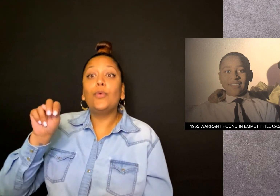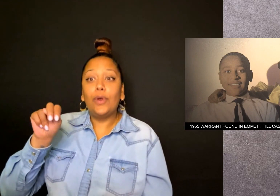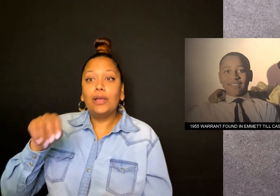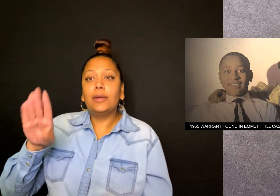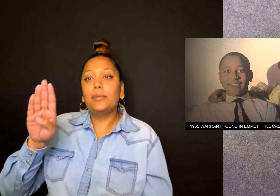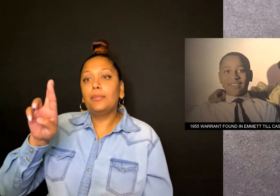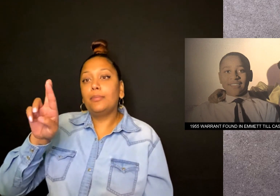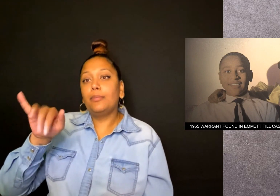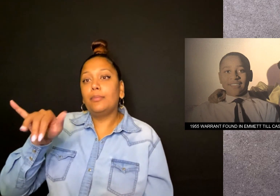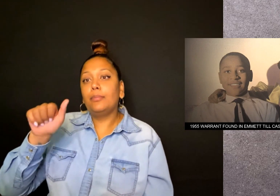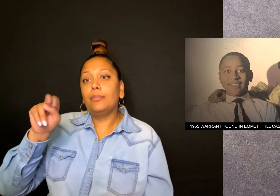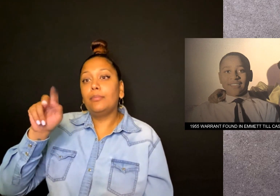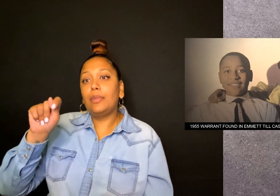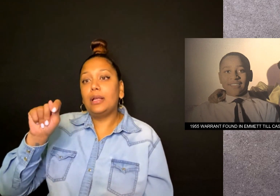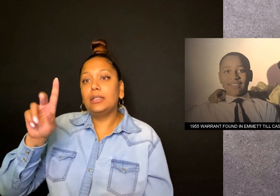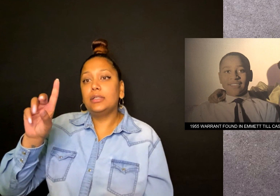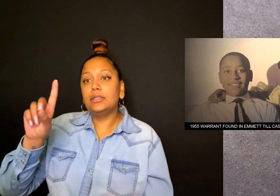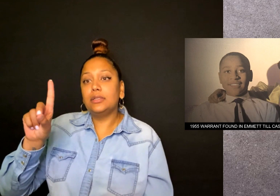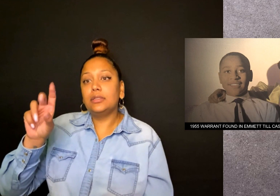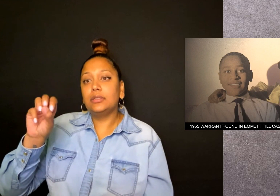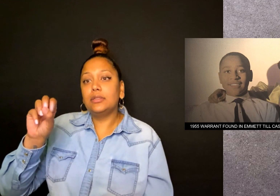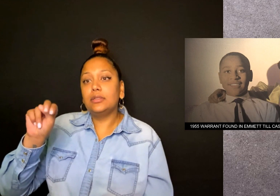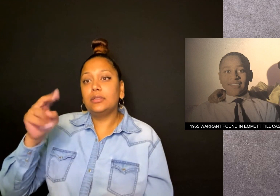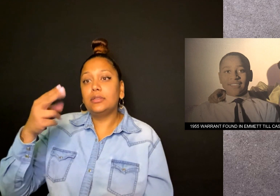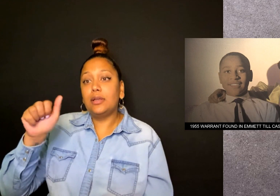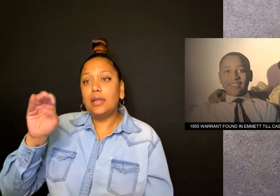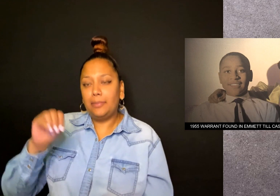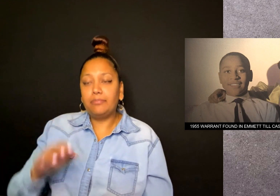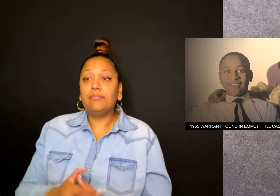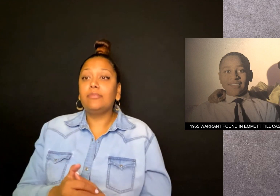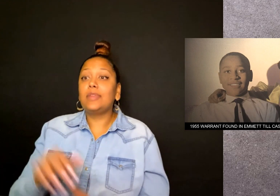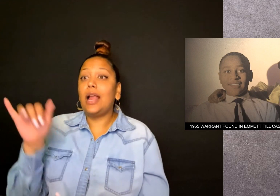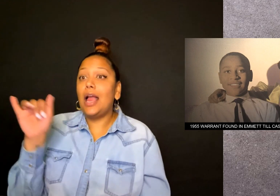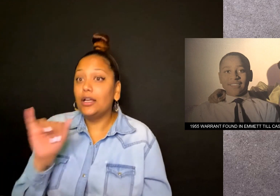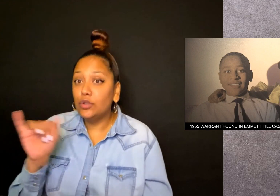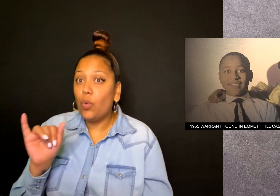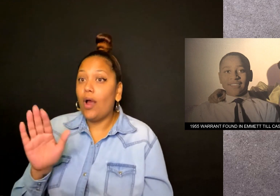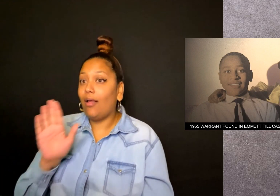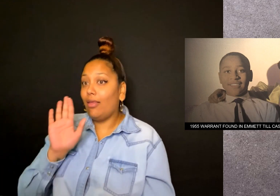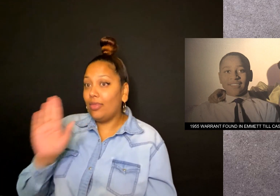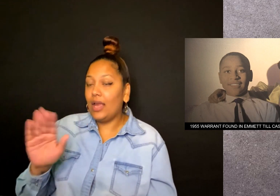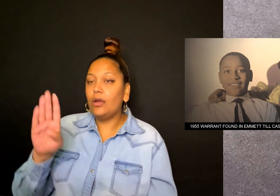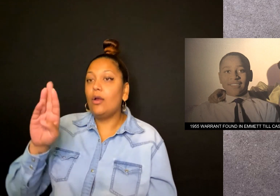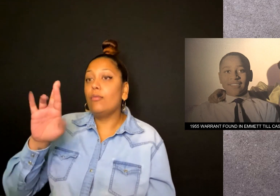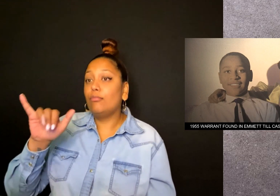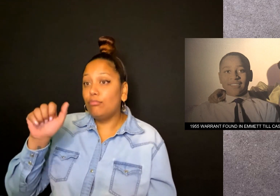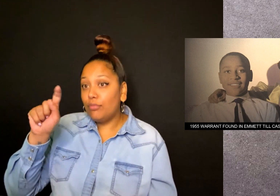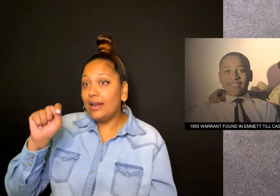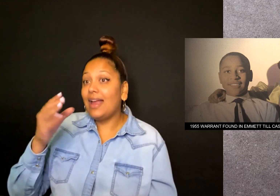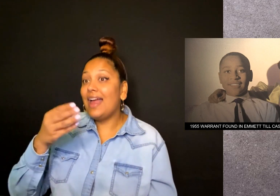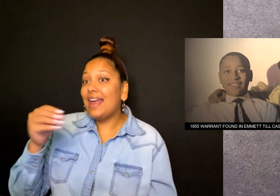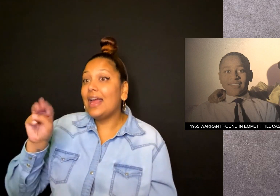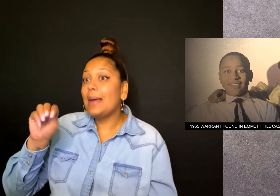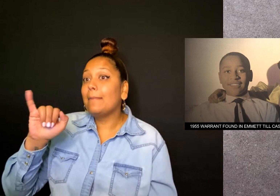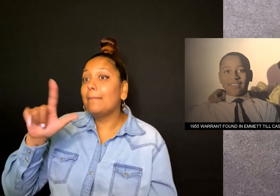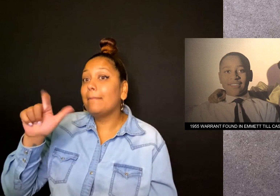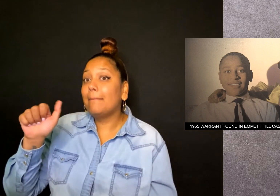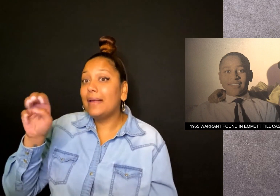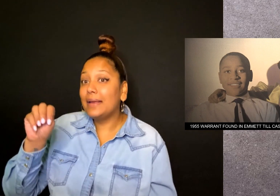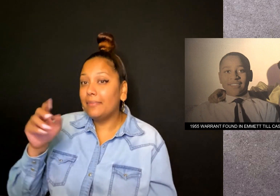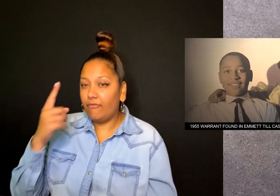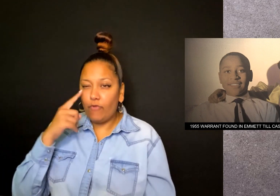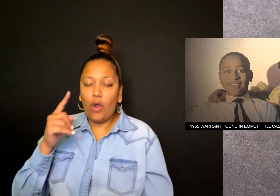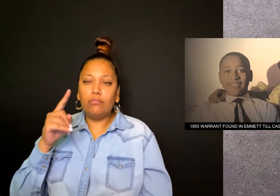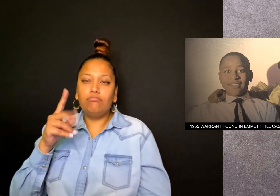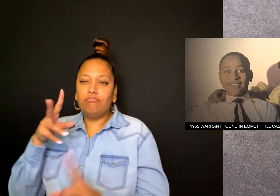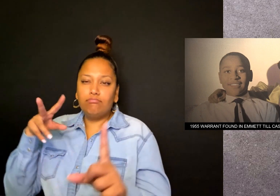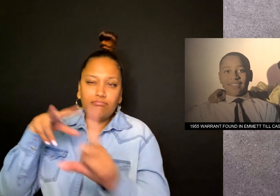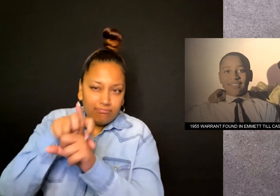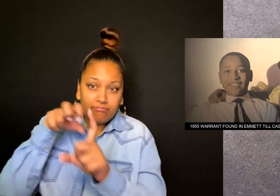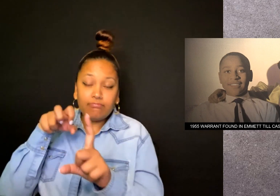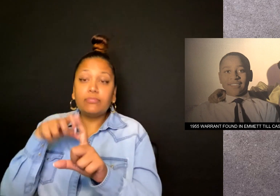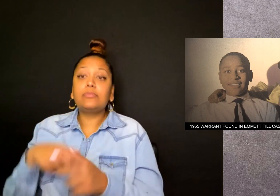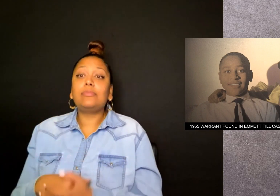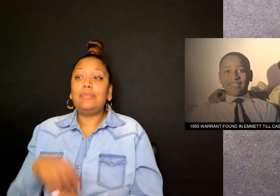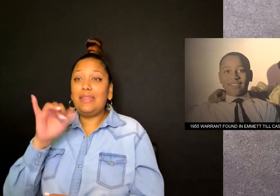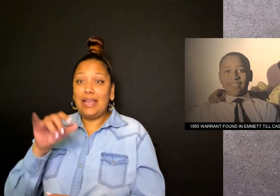the warrant charges Carolyn Bryant Donham as well as the two men Bryant and Milam with kidnapping